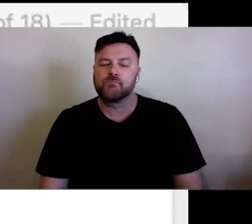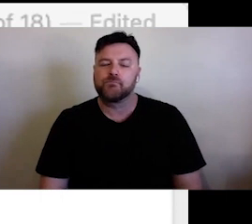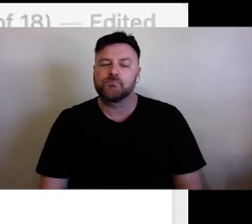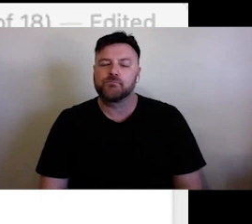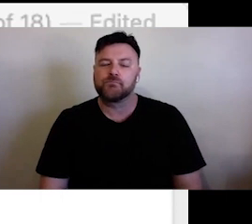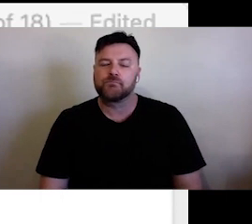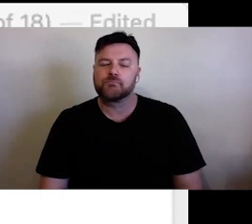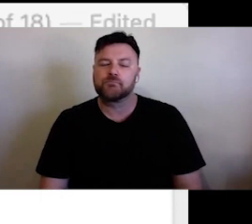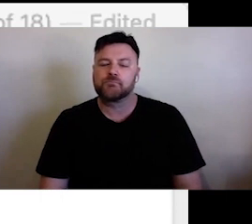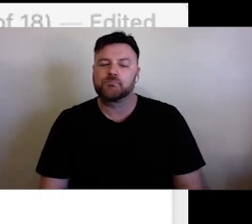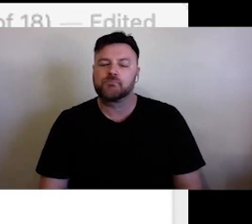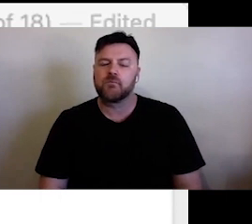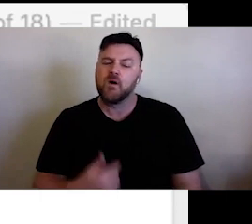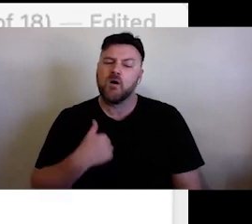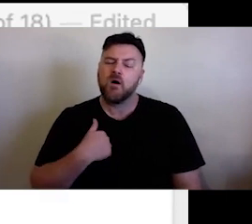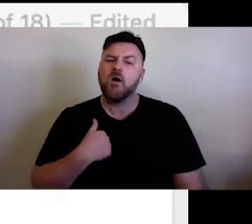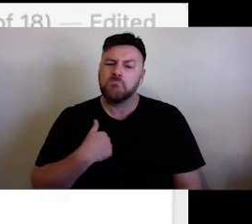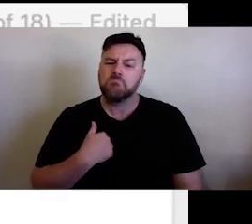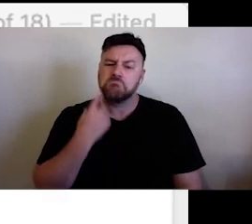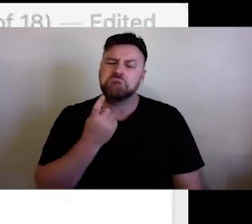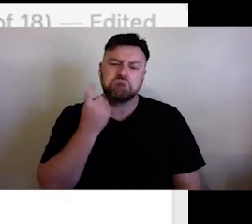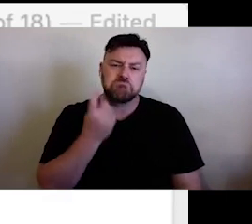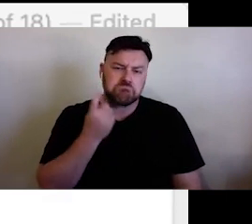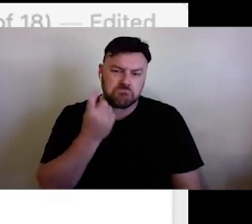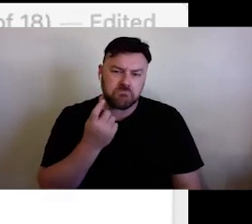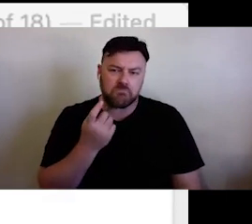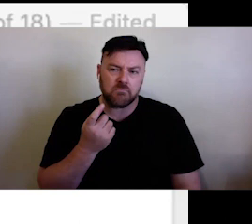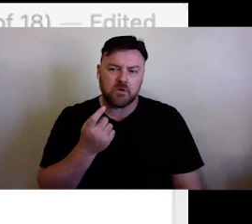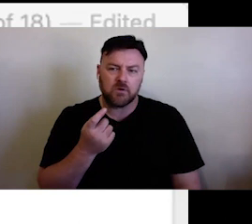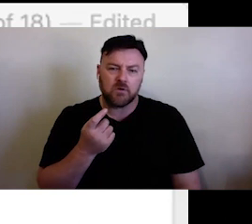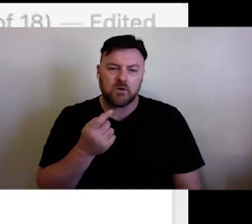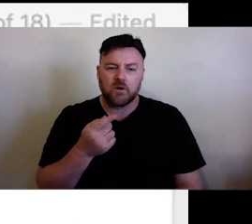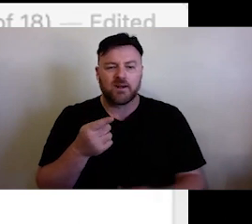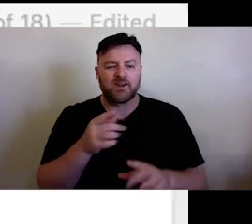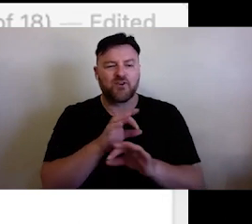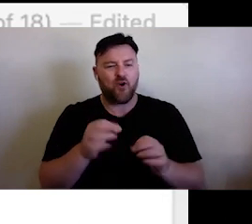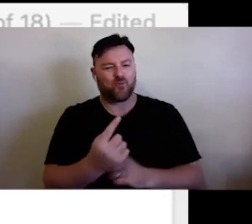right way, is there? There's not one model, there's not something that